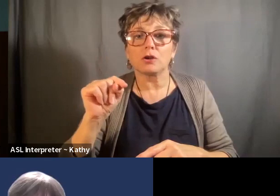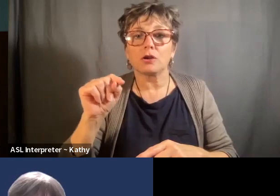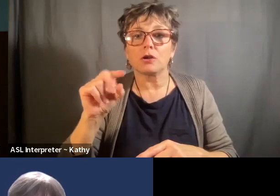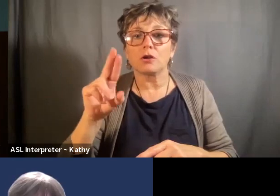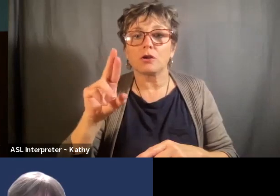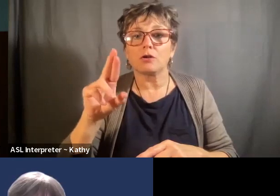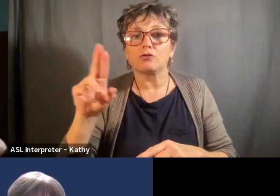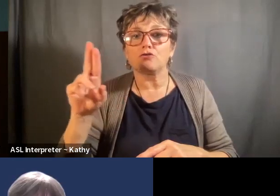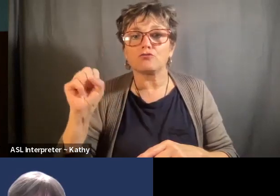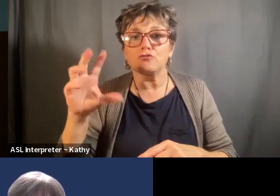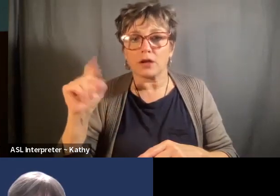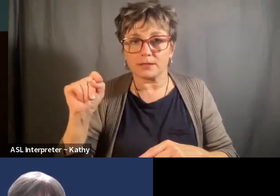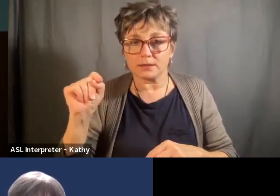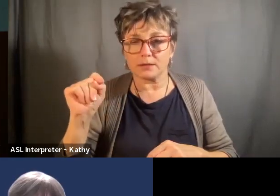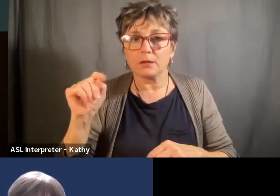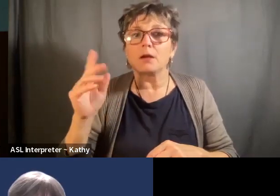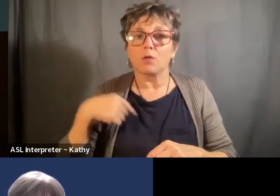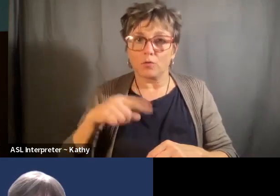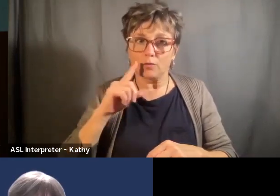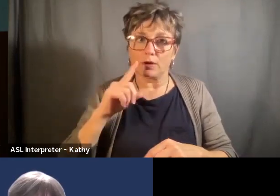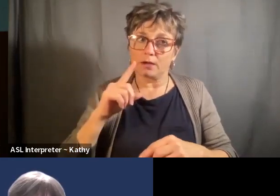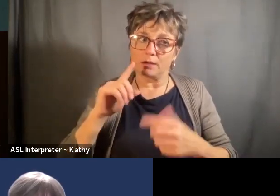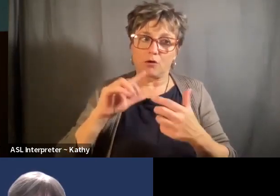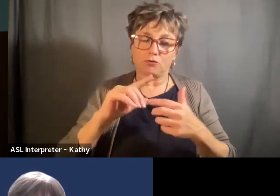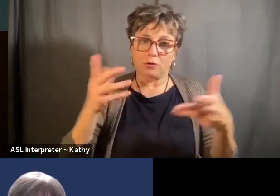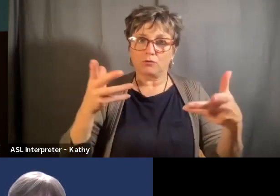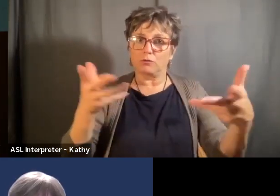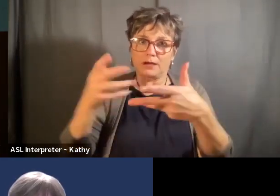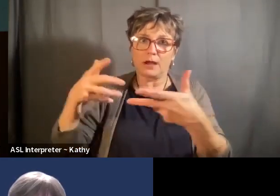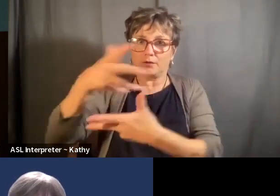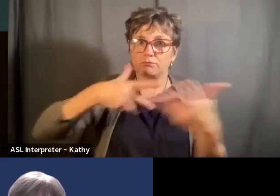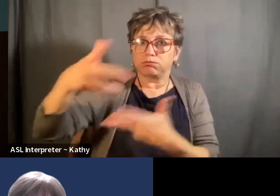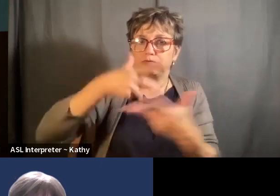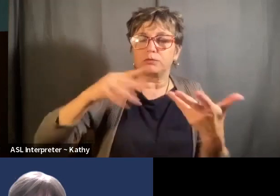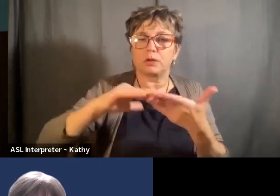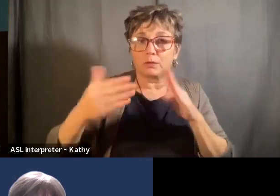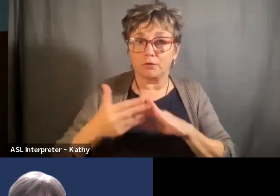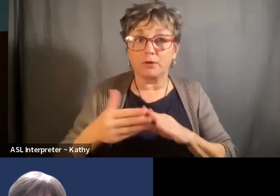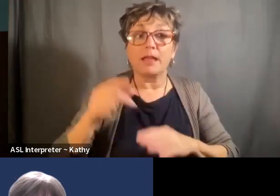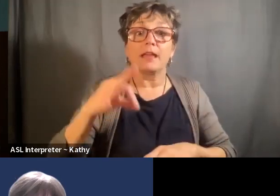is our ability to connect the community. So if we are contacted by an individual